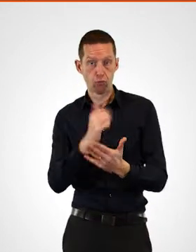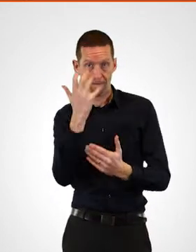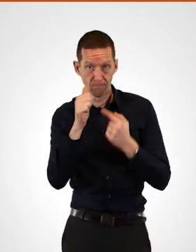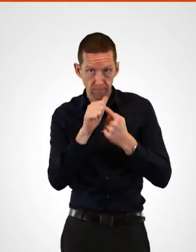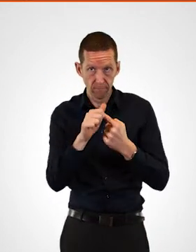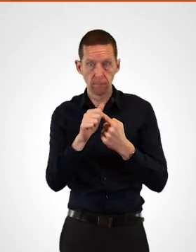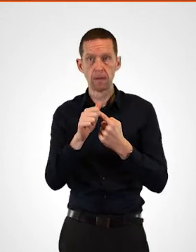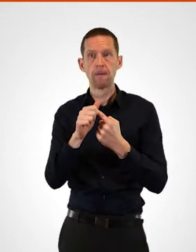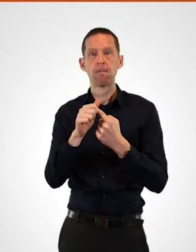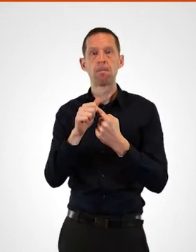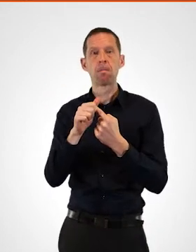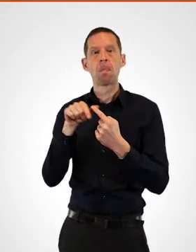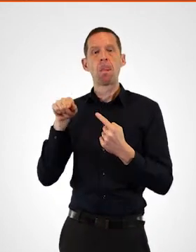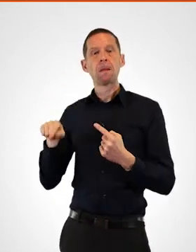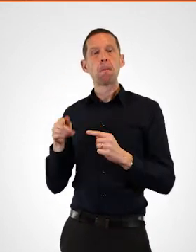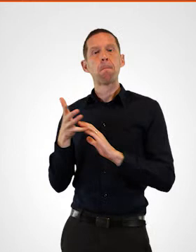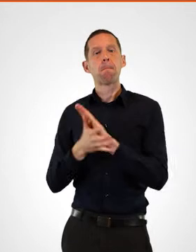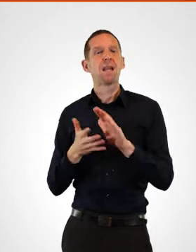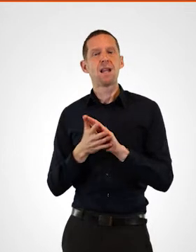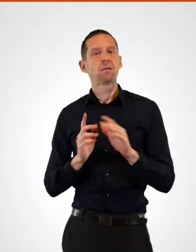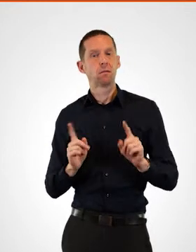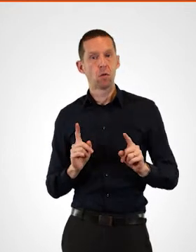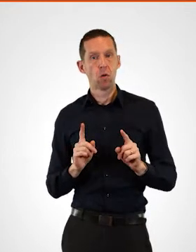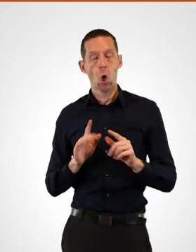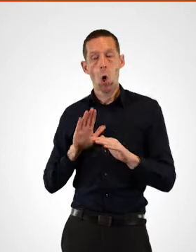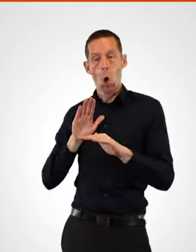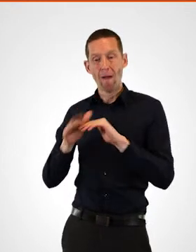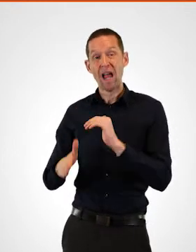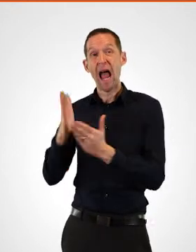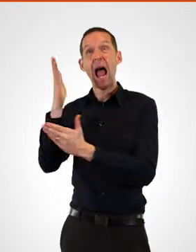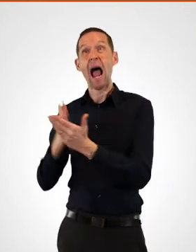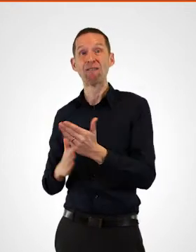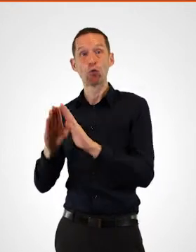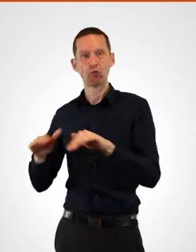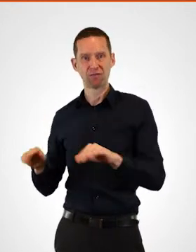but of course what that means is that over half of the children aren't,